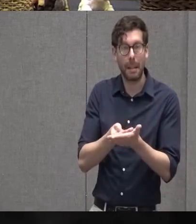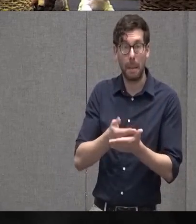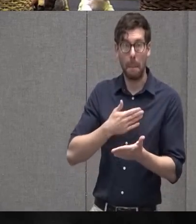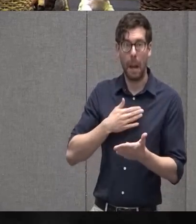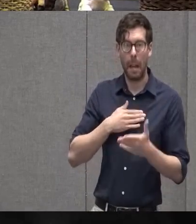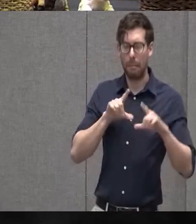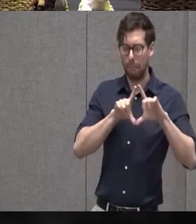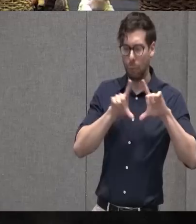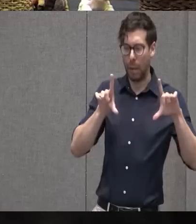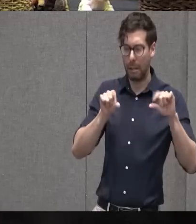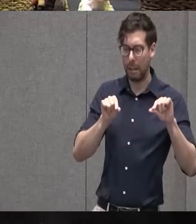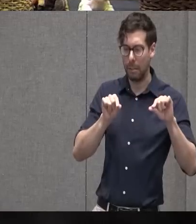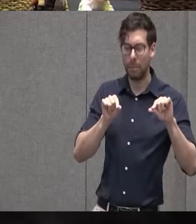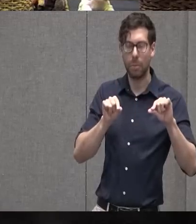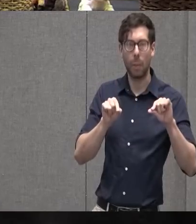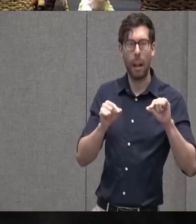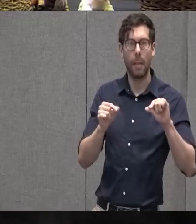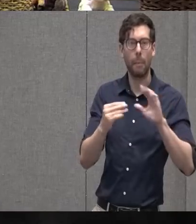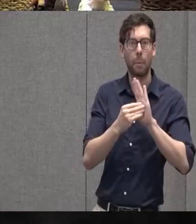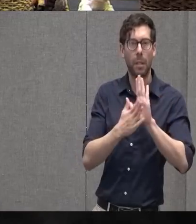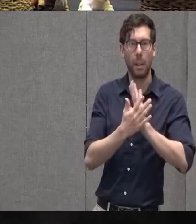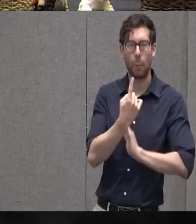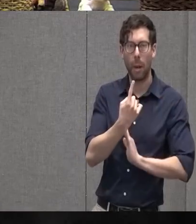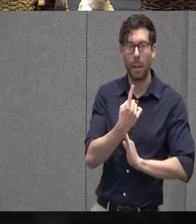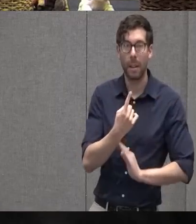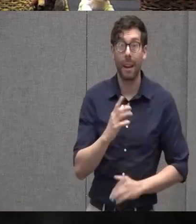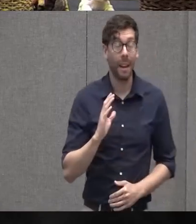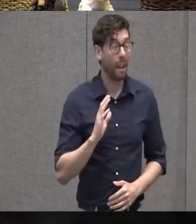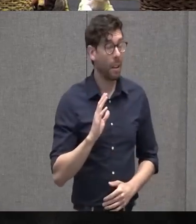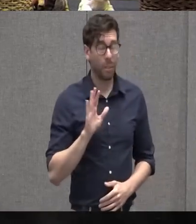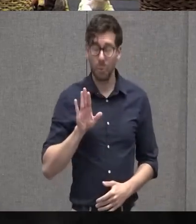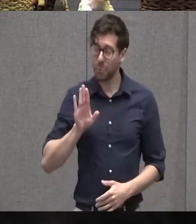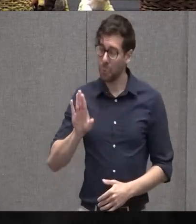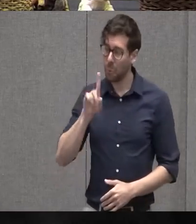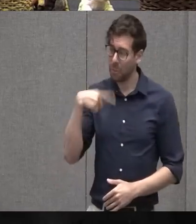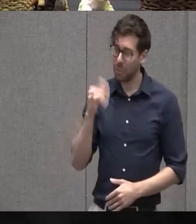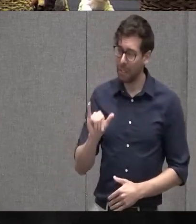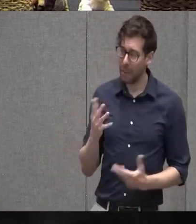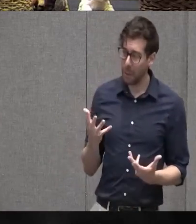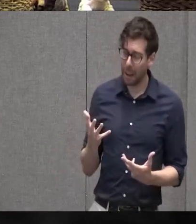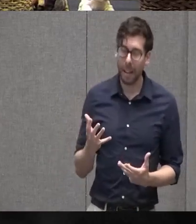Well, we did have kind of like rectangles, but there was like a little moneda